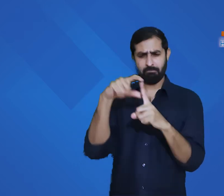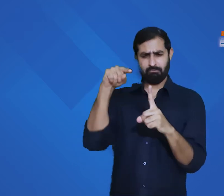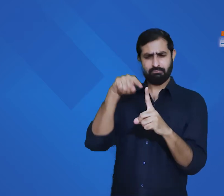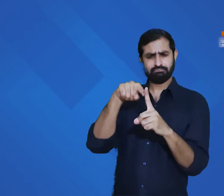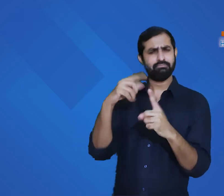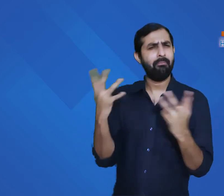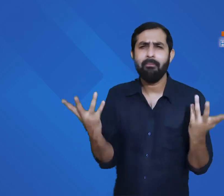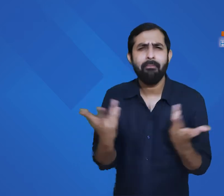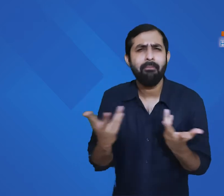What is identity?